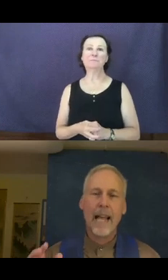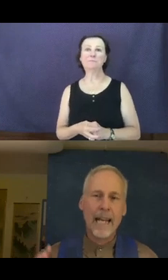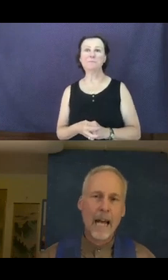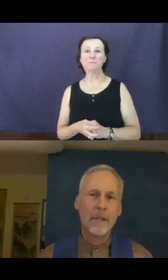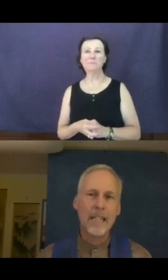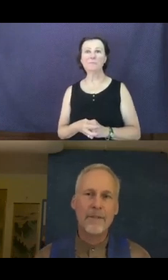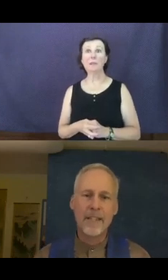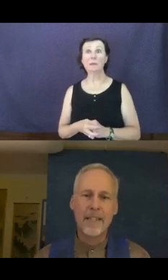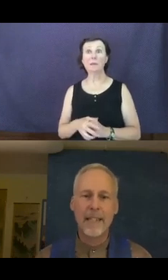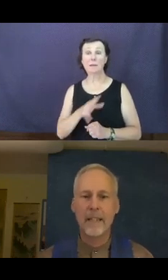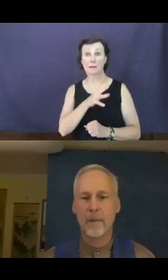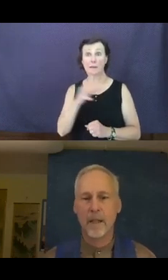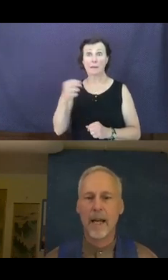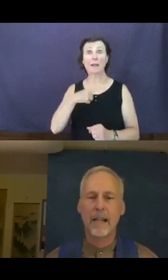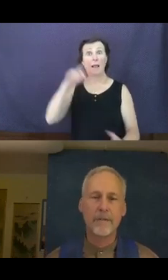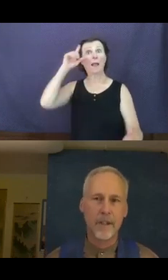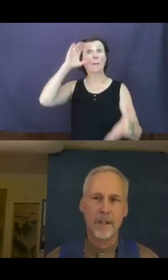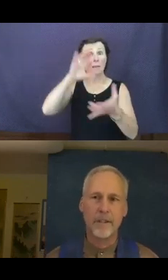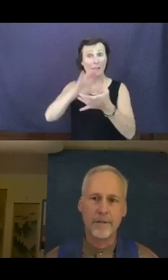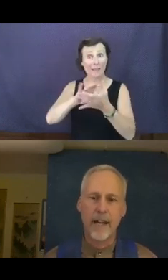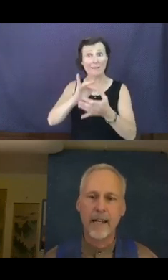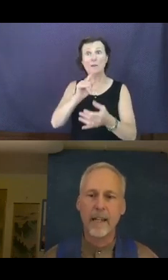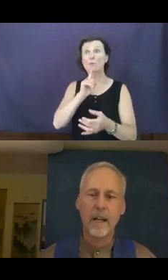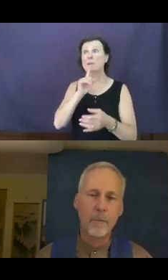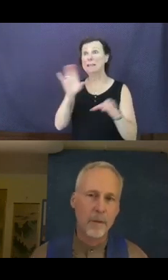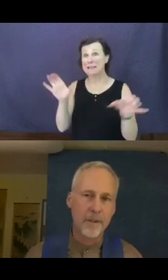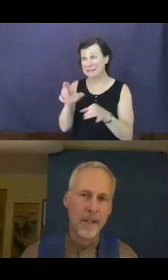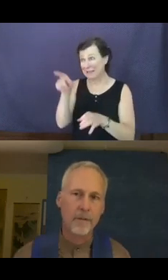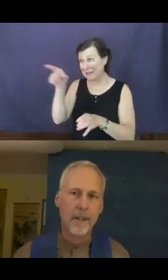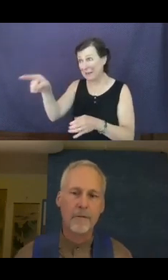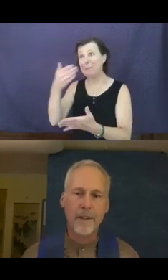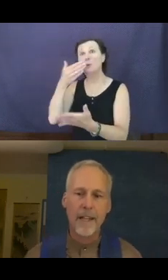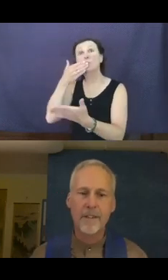And I believe it did him a lot of good to finally humble himself, and face the